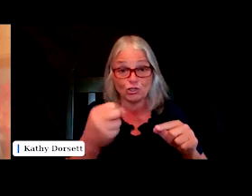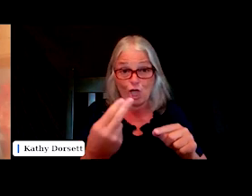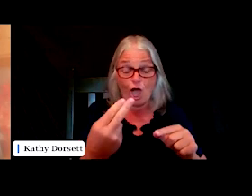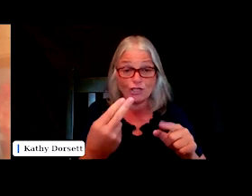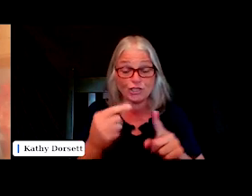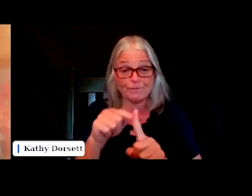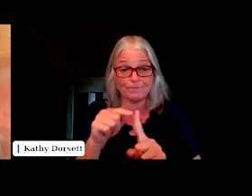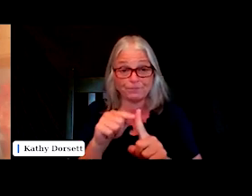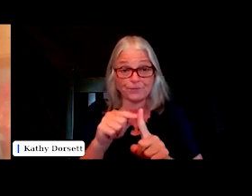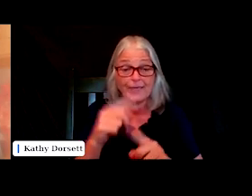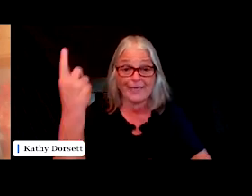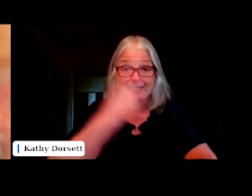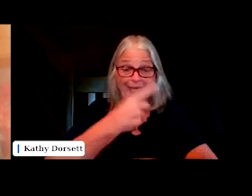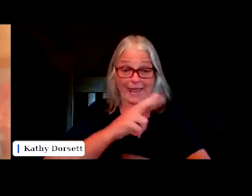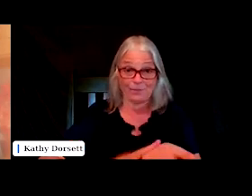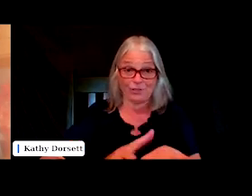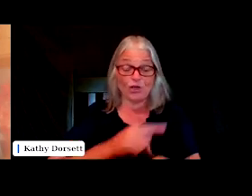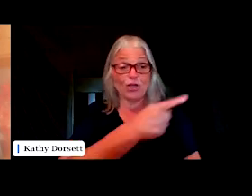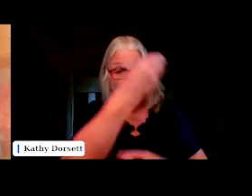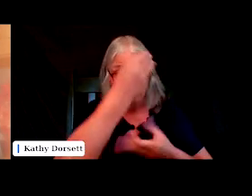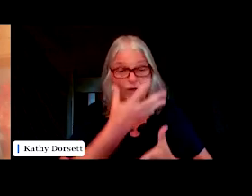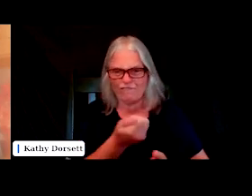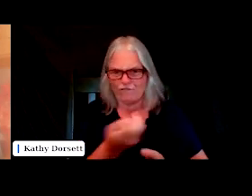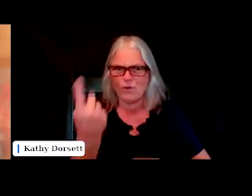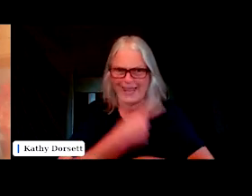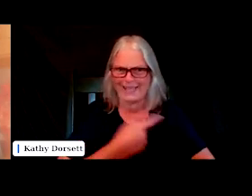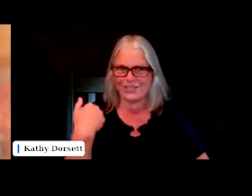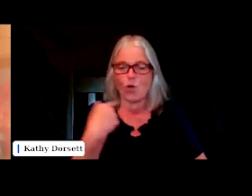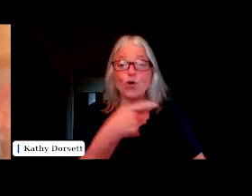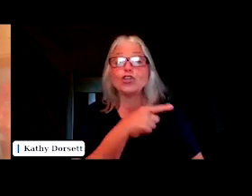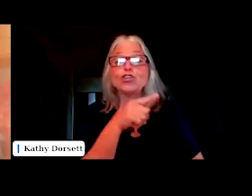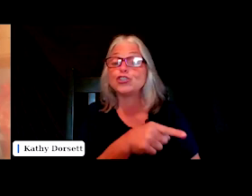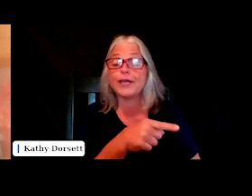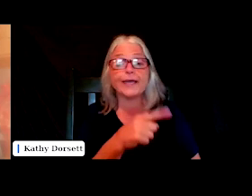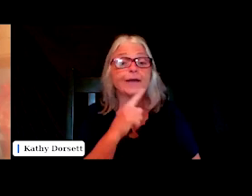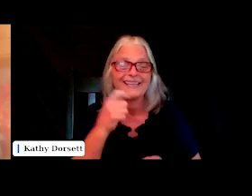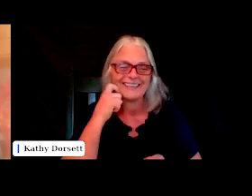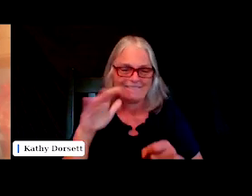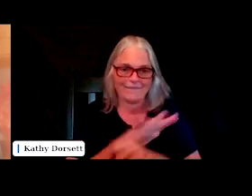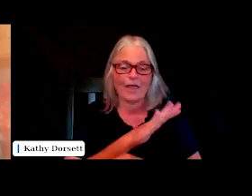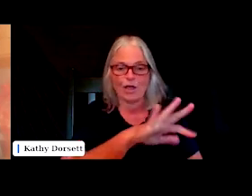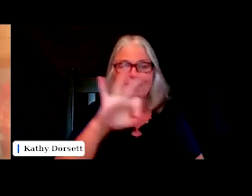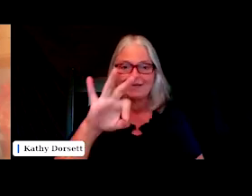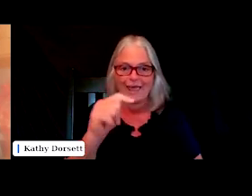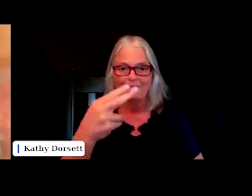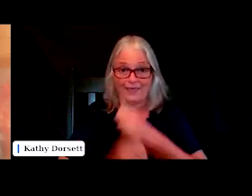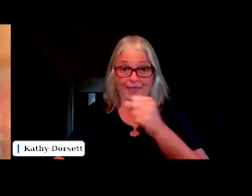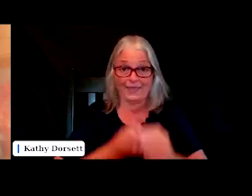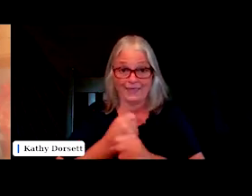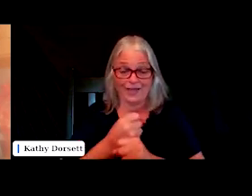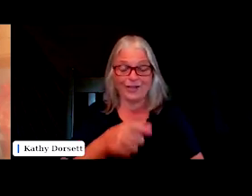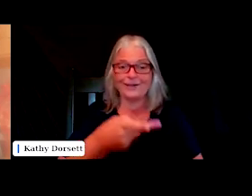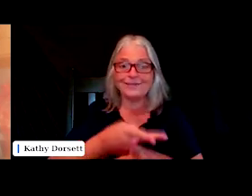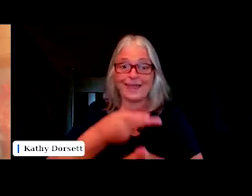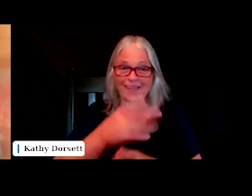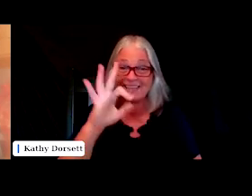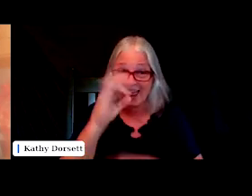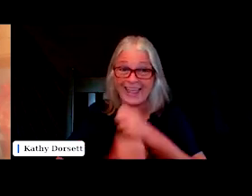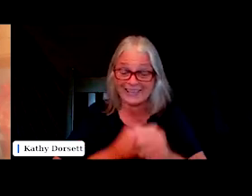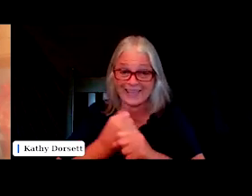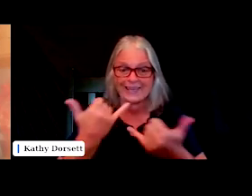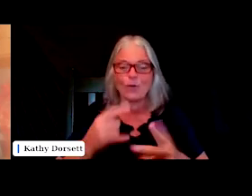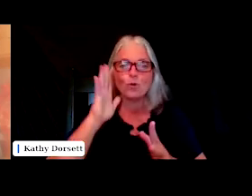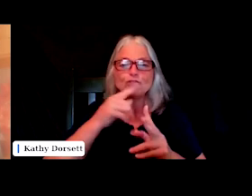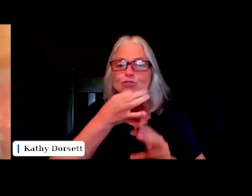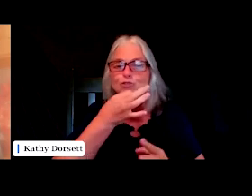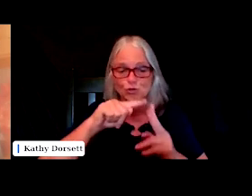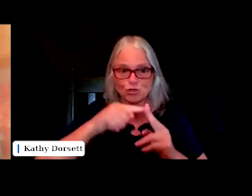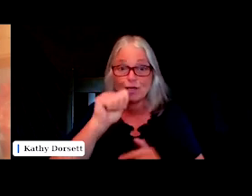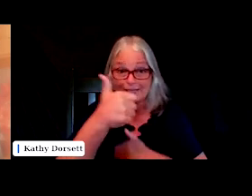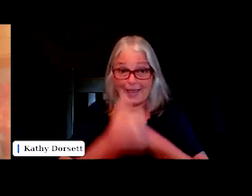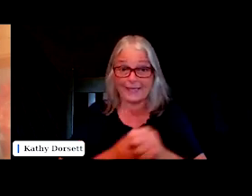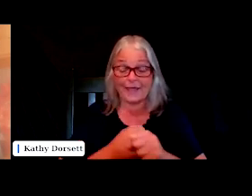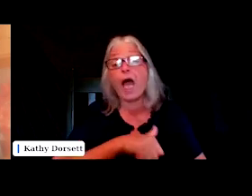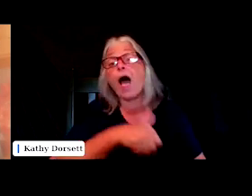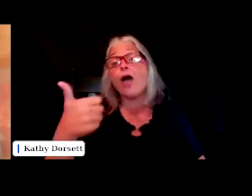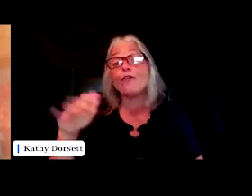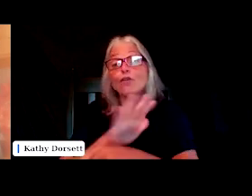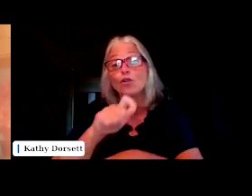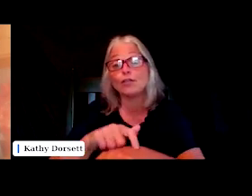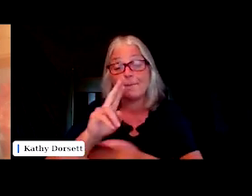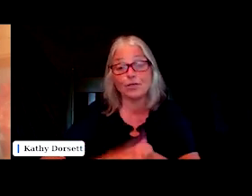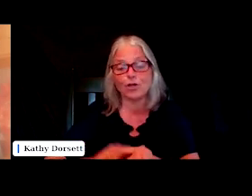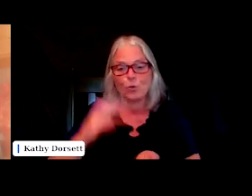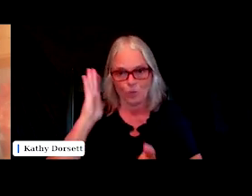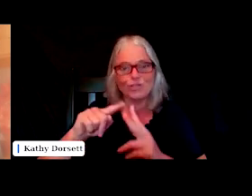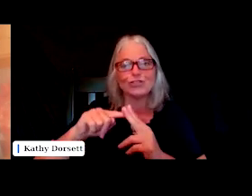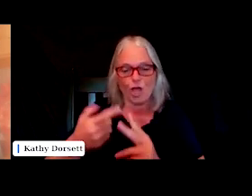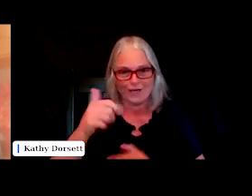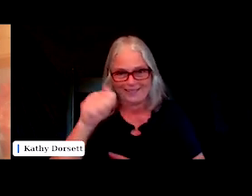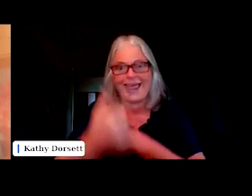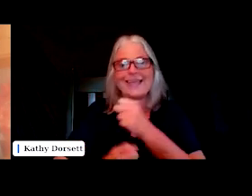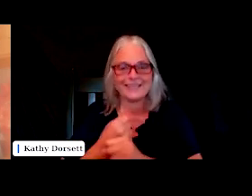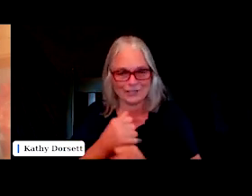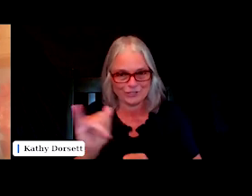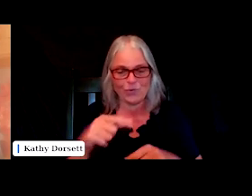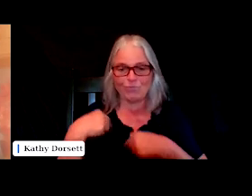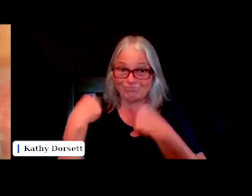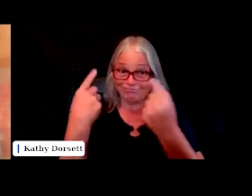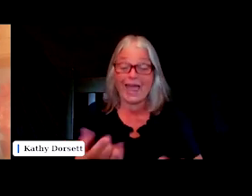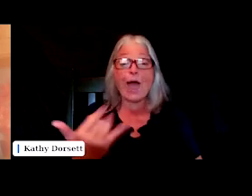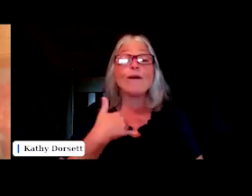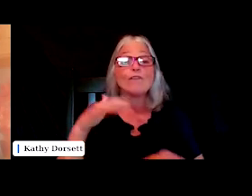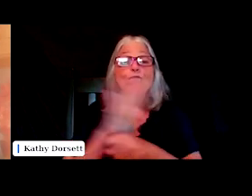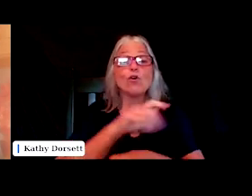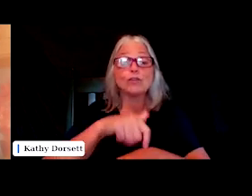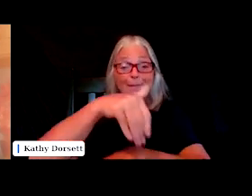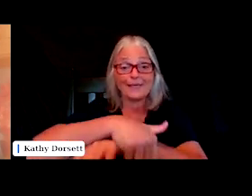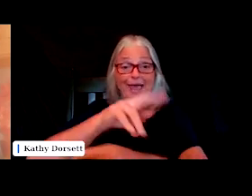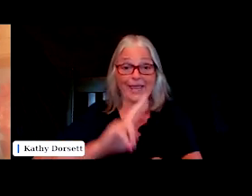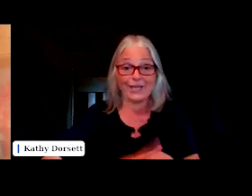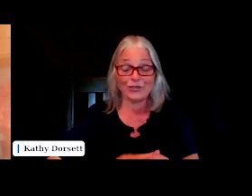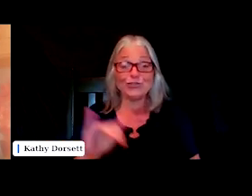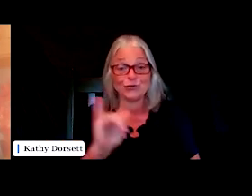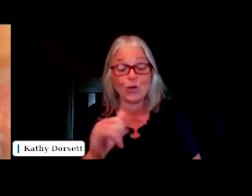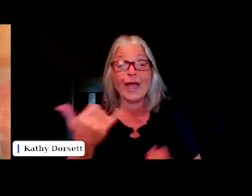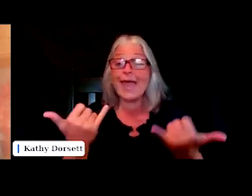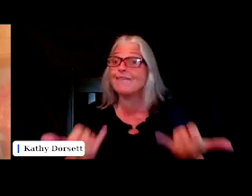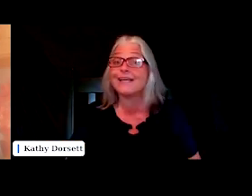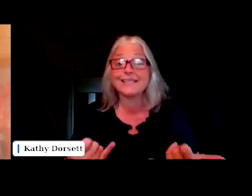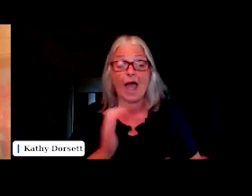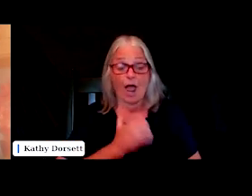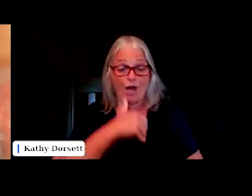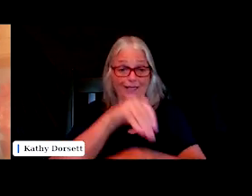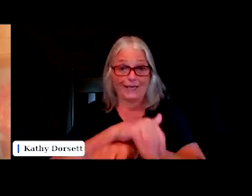Daytime. Nurse told me a couple of days ago that she just completed her 9th year in in his care, and going into his 10th year, and his other full-time nurse is going into his 10th year as well, and we do have a full time night, nurse, and even today. Because our our night nurse is